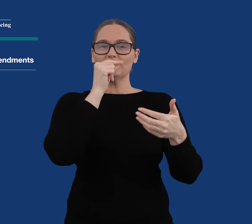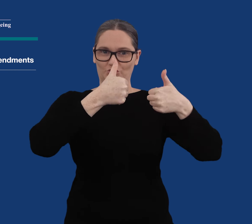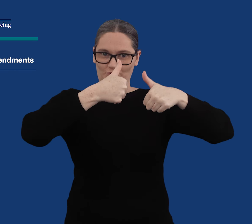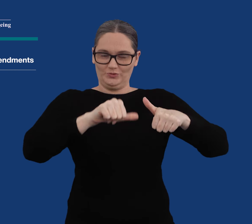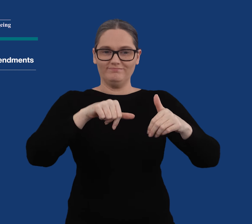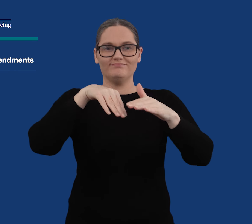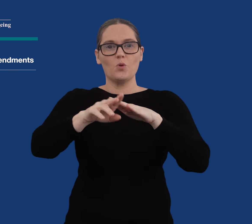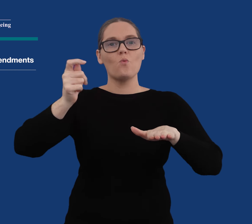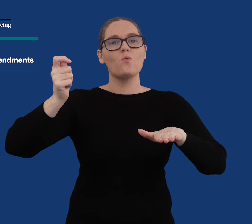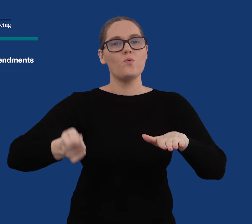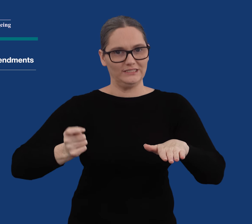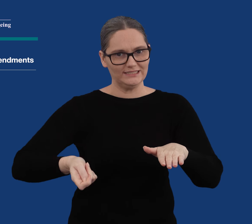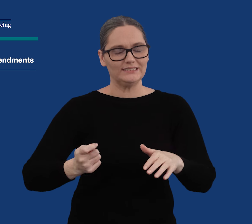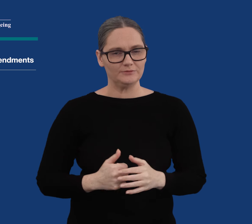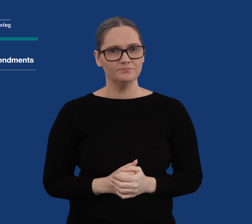to be used in the court system.